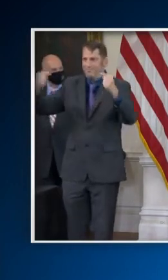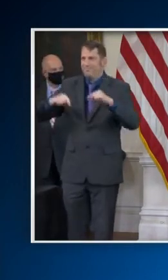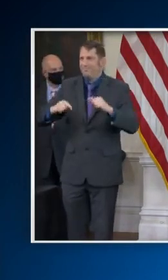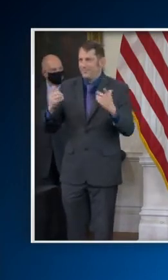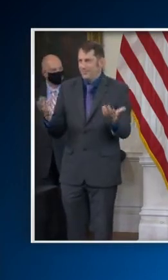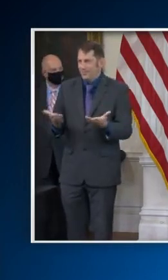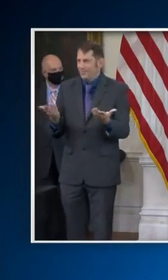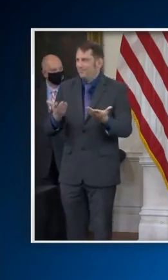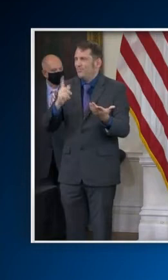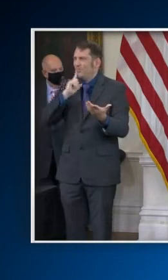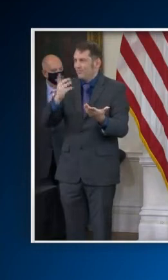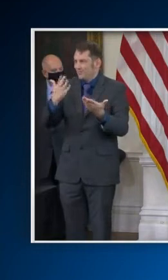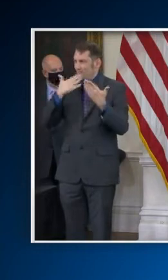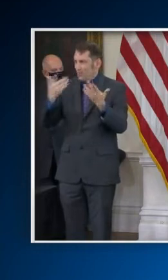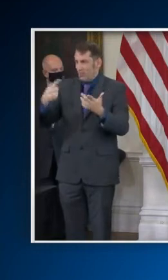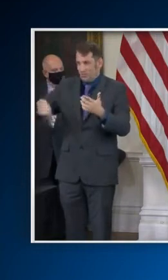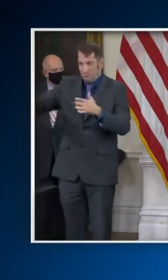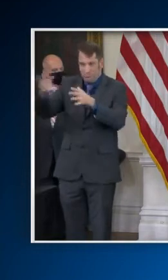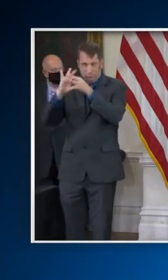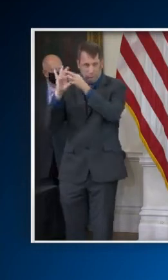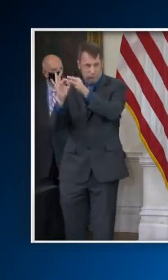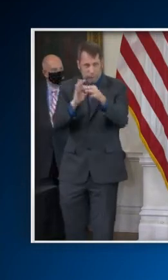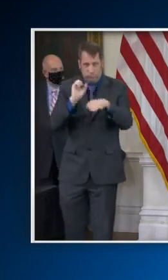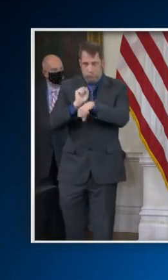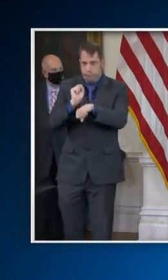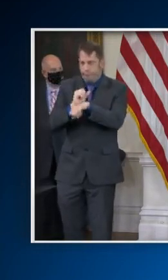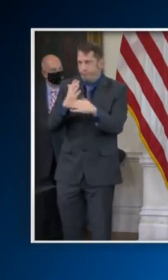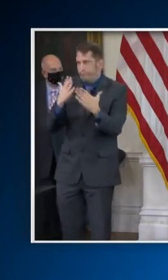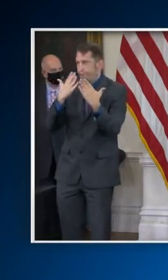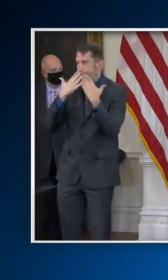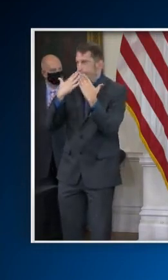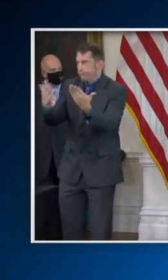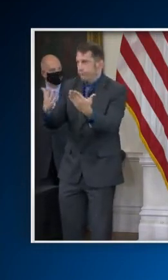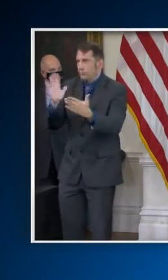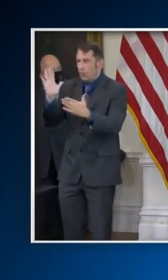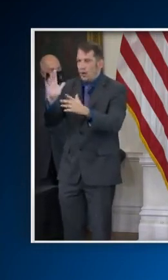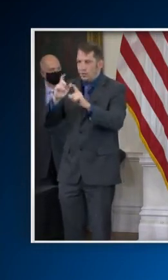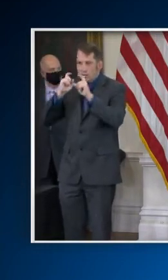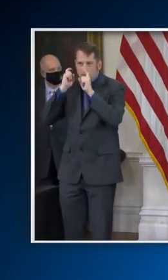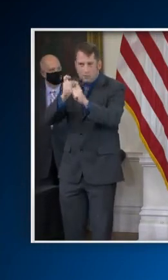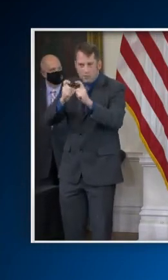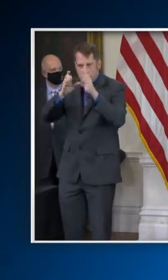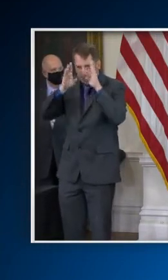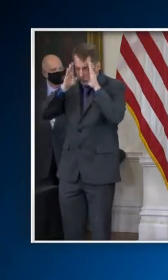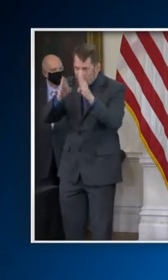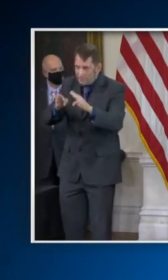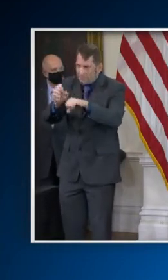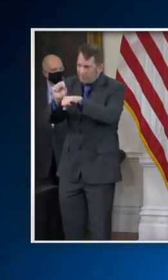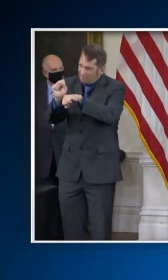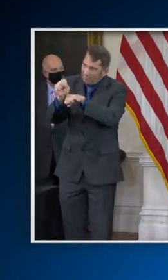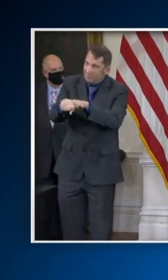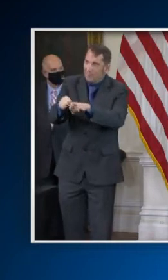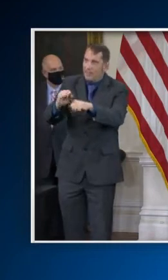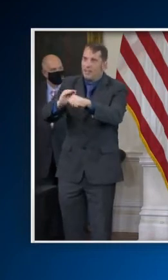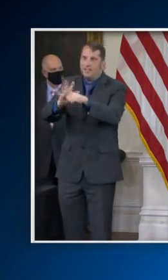GUARD MEMBERS WHO PAUSE THEIR LIVES TO BE HERE CONDUCTING COVID-19 OPERATIONS OVER THESE PAST YEAR.